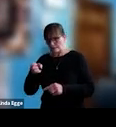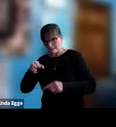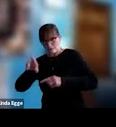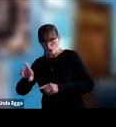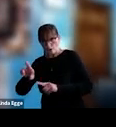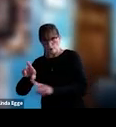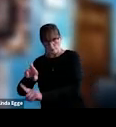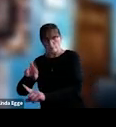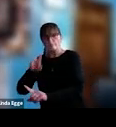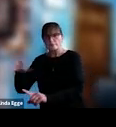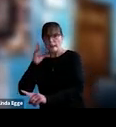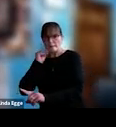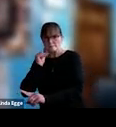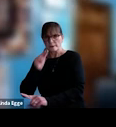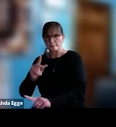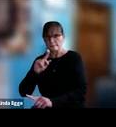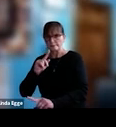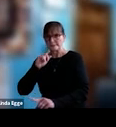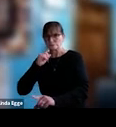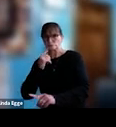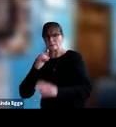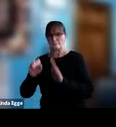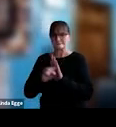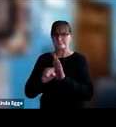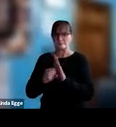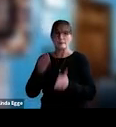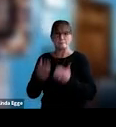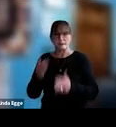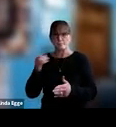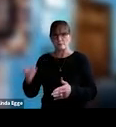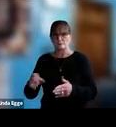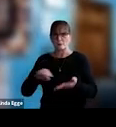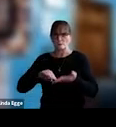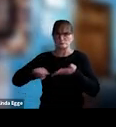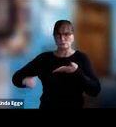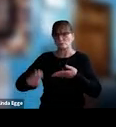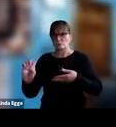was experiencing extreme symptoms, maybe they were discharged from the emergency room,